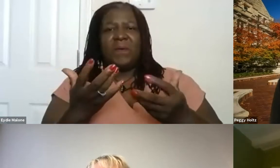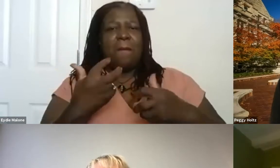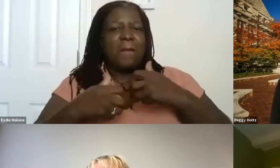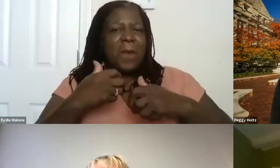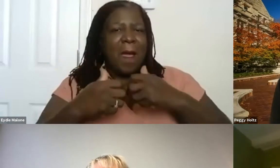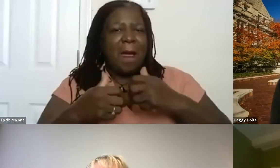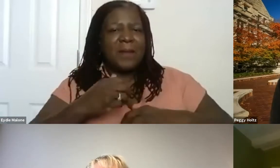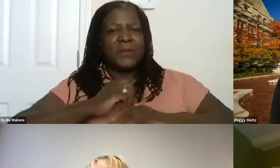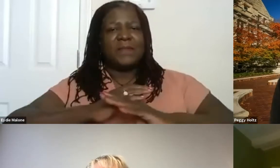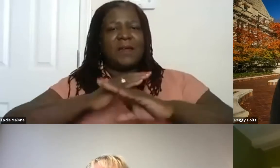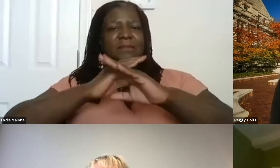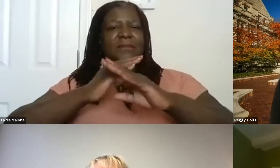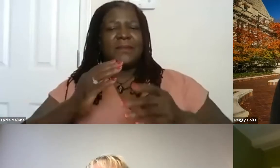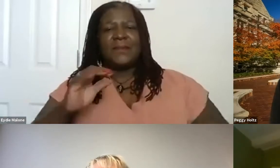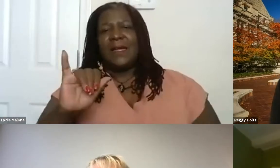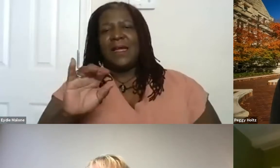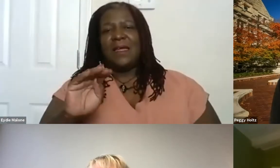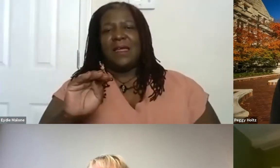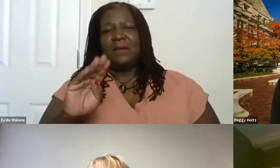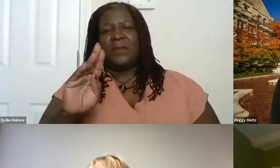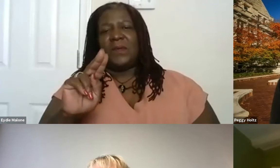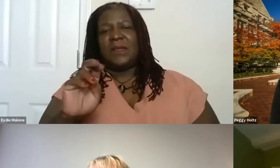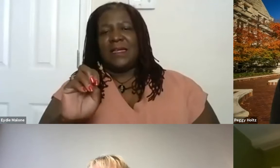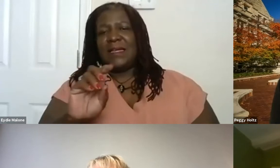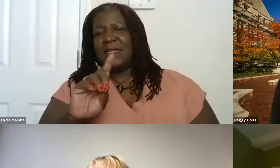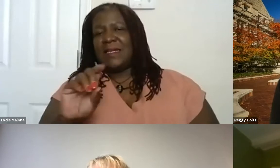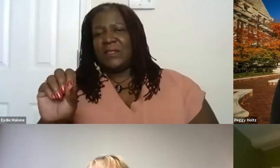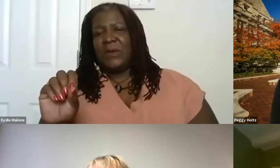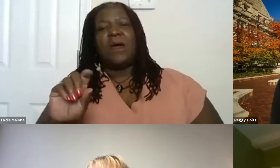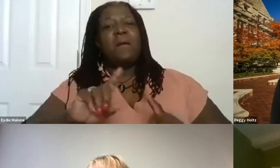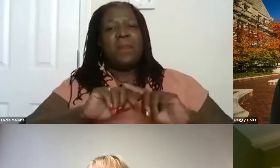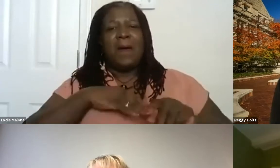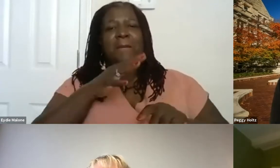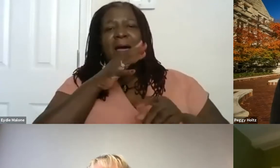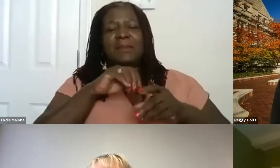least, and to protect others in our family, my mom's in her late 70s so that's what we